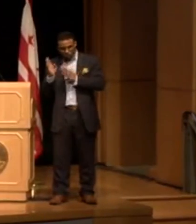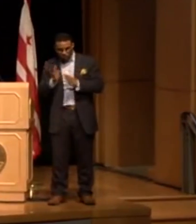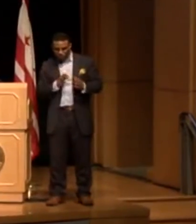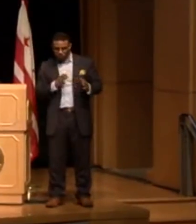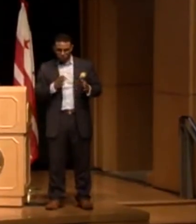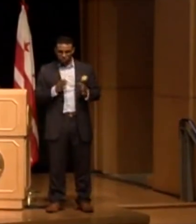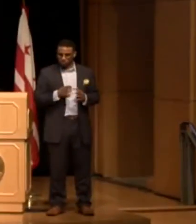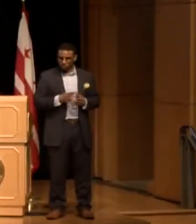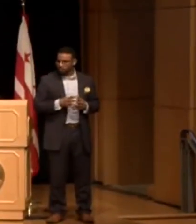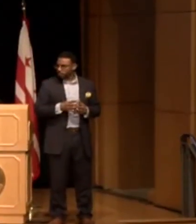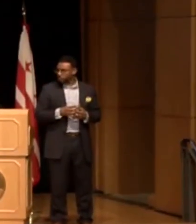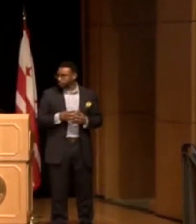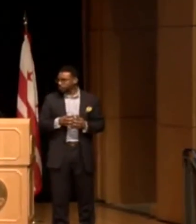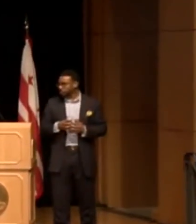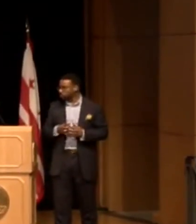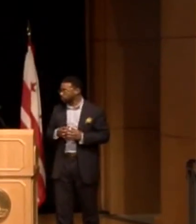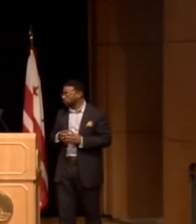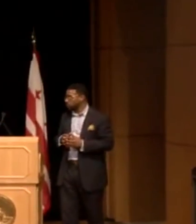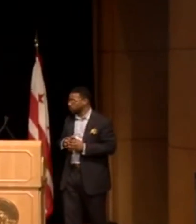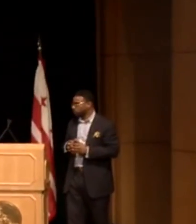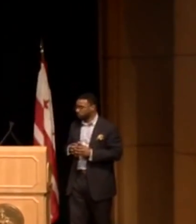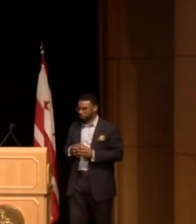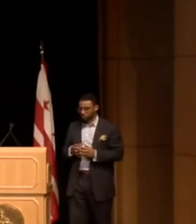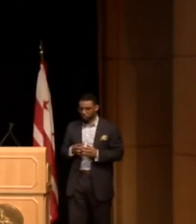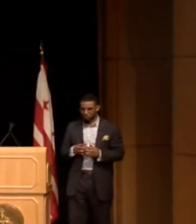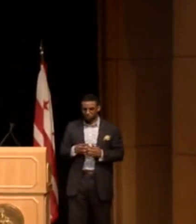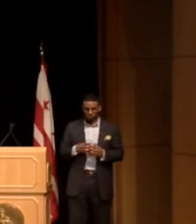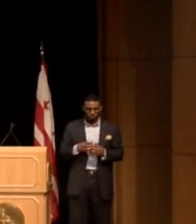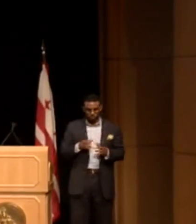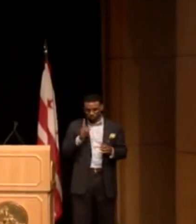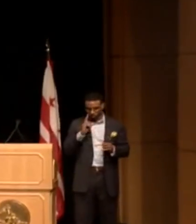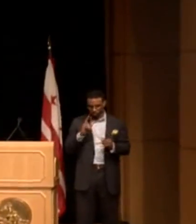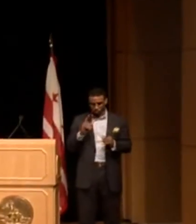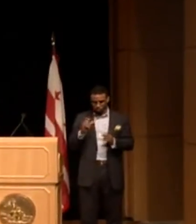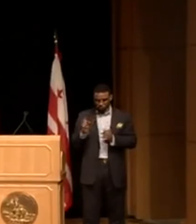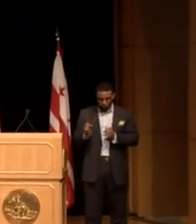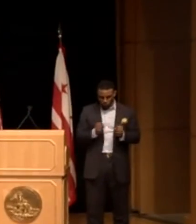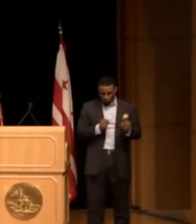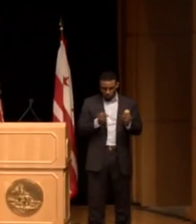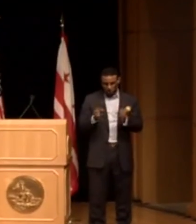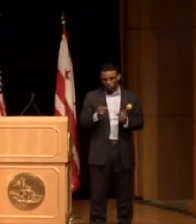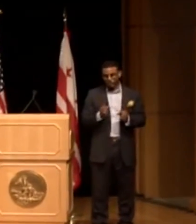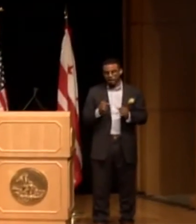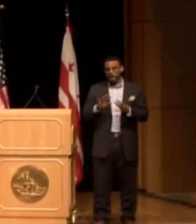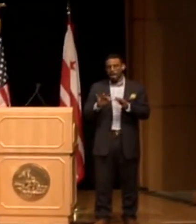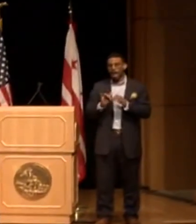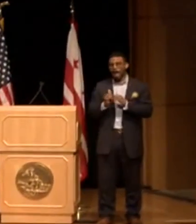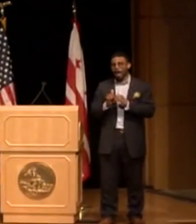TO USE A GEORGE W. BUSH STRATEGERIZE ABOUT HOW TO GO